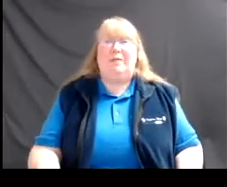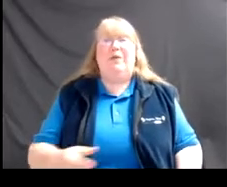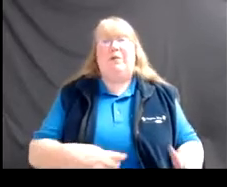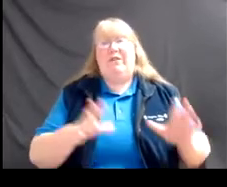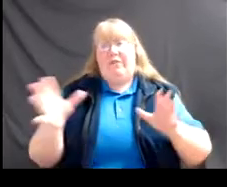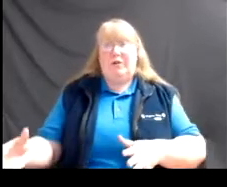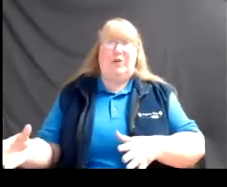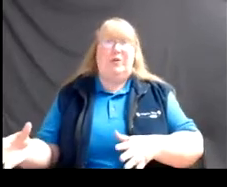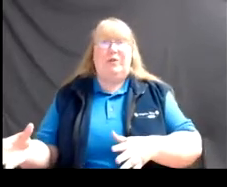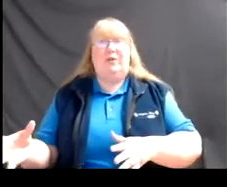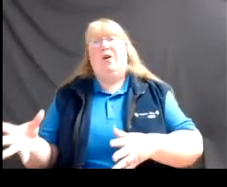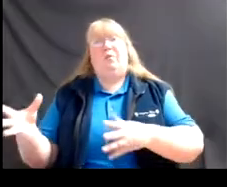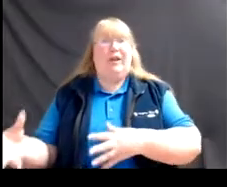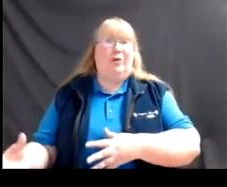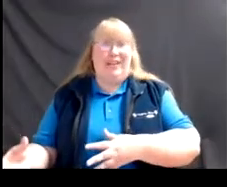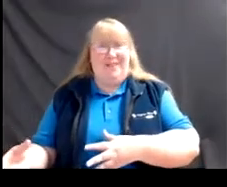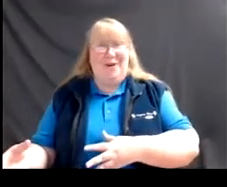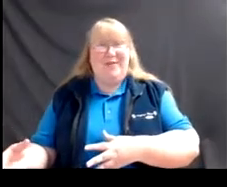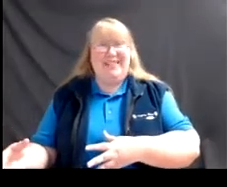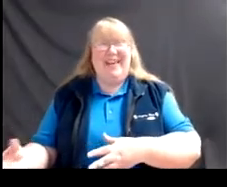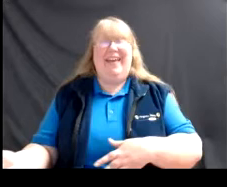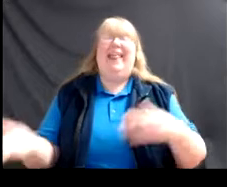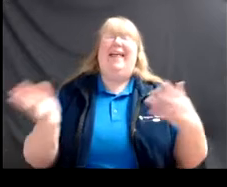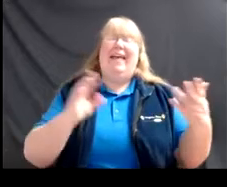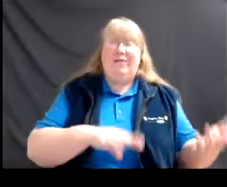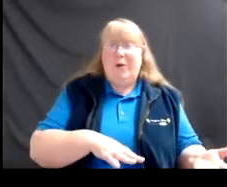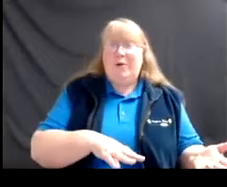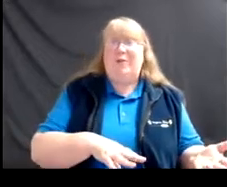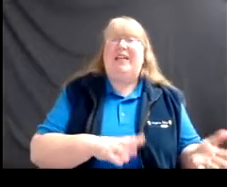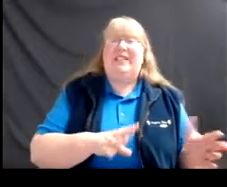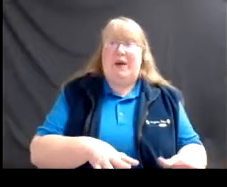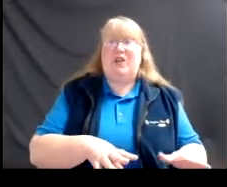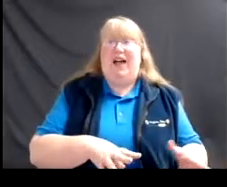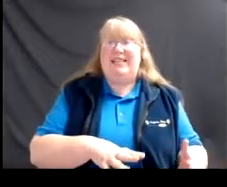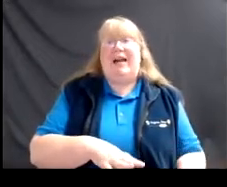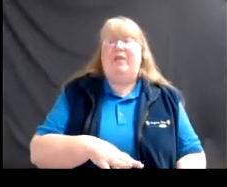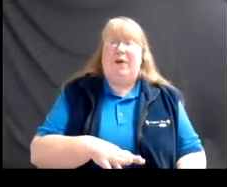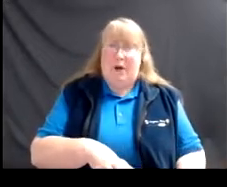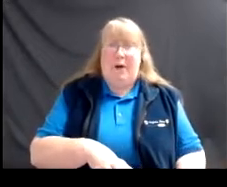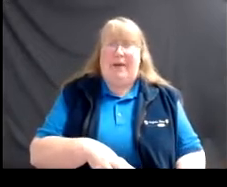between folks who use regular telephones, and folks who need specialized telephone equipment.